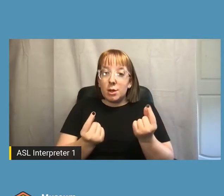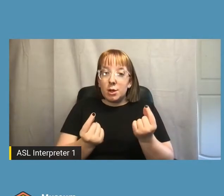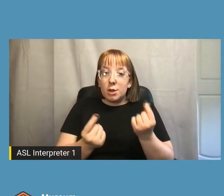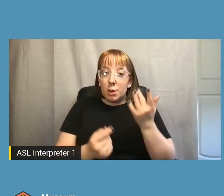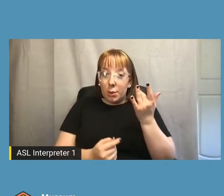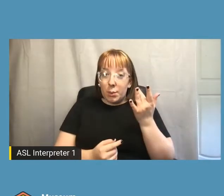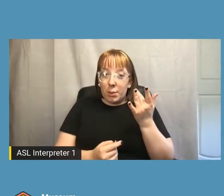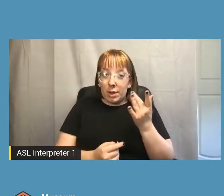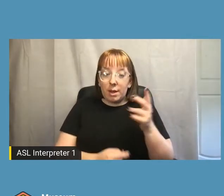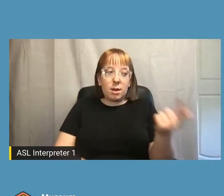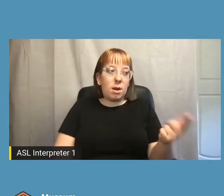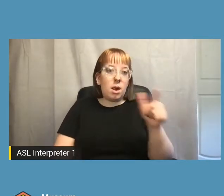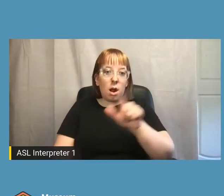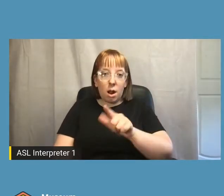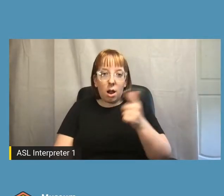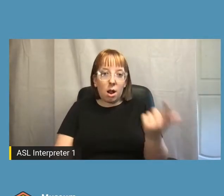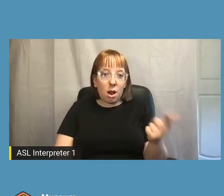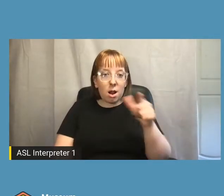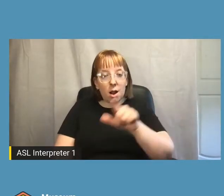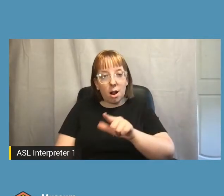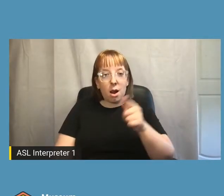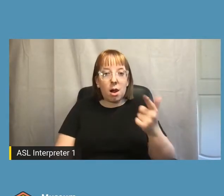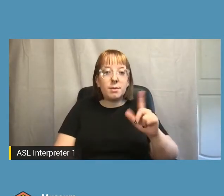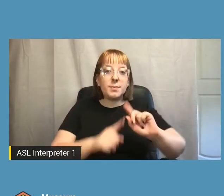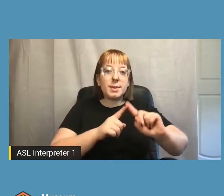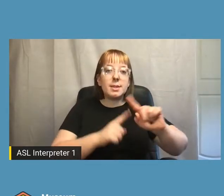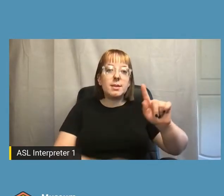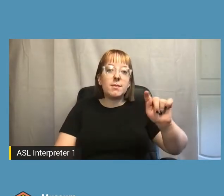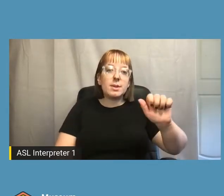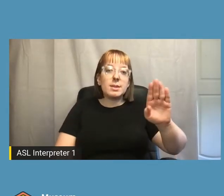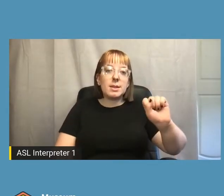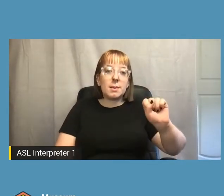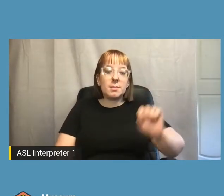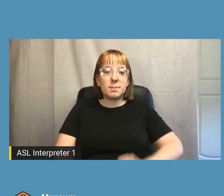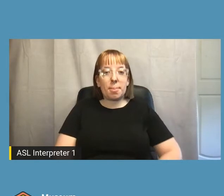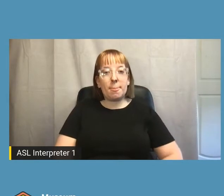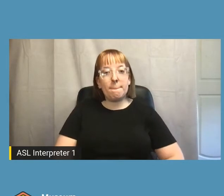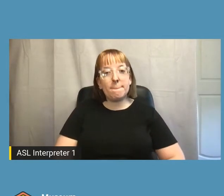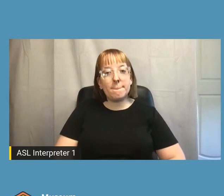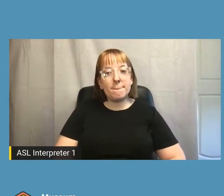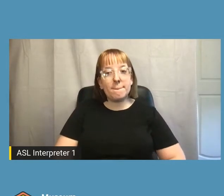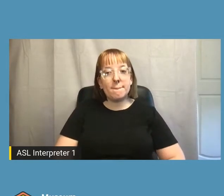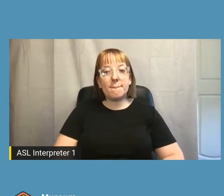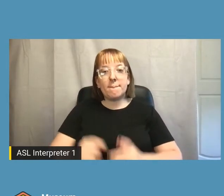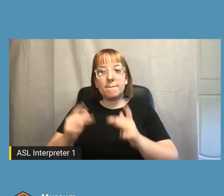going back and forth between uh different uh software online versus powerpoint um